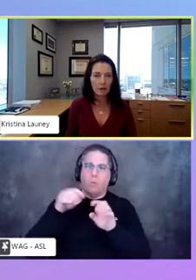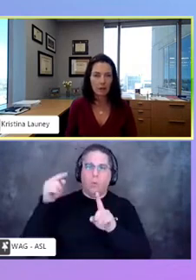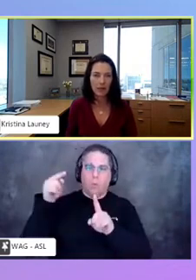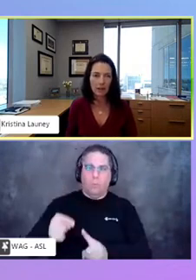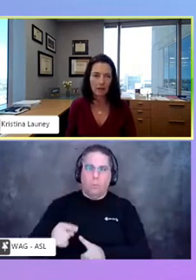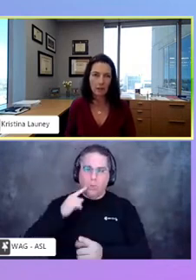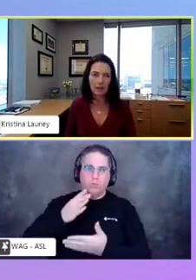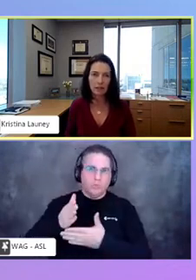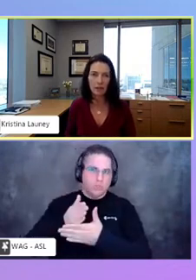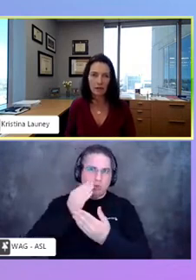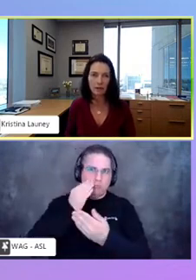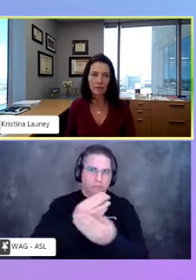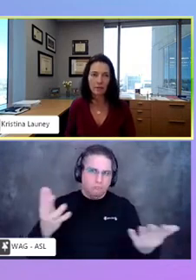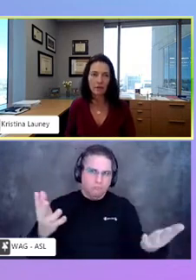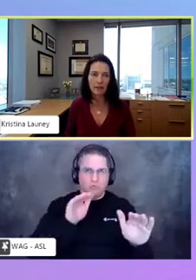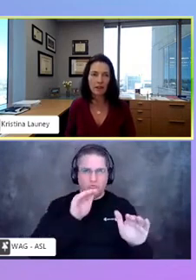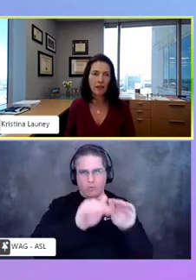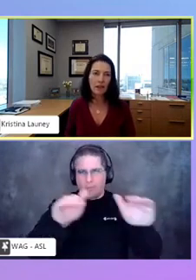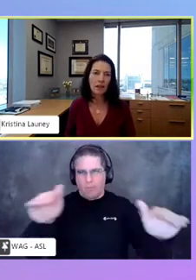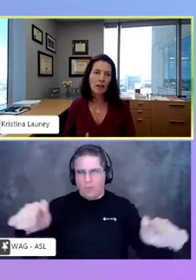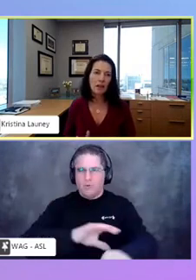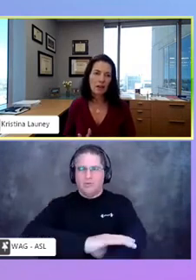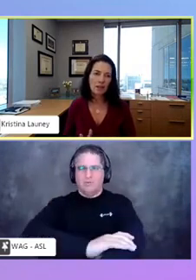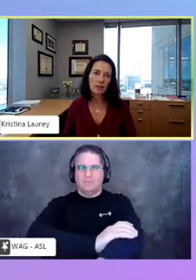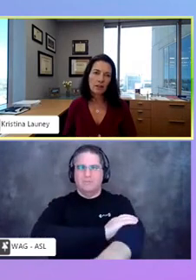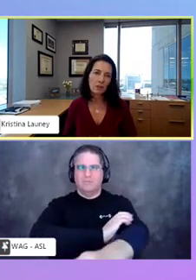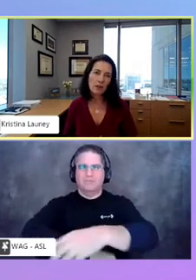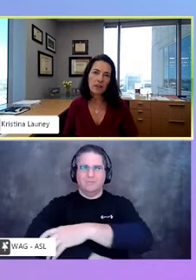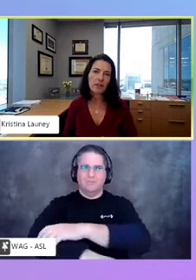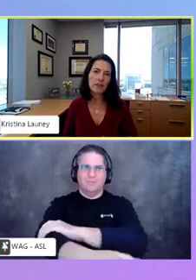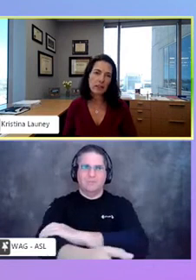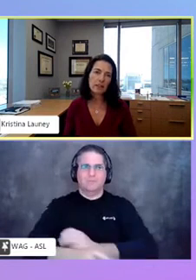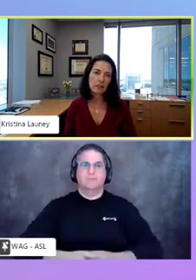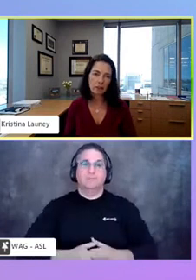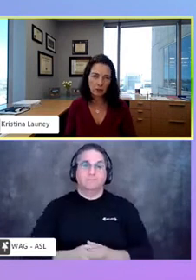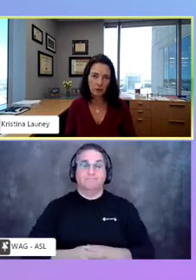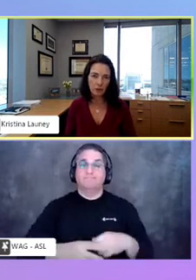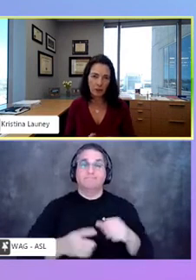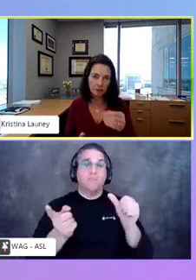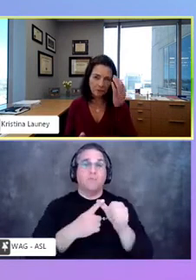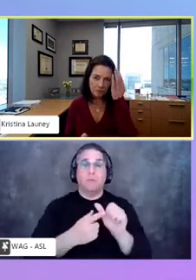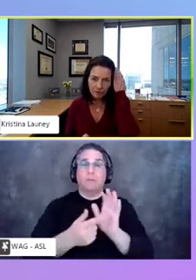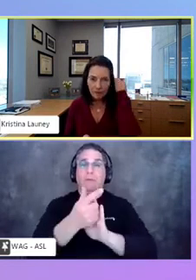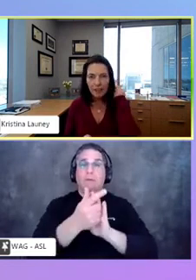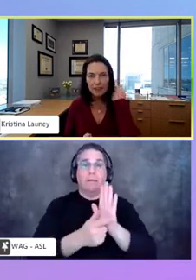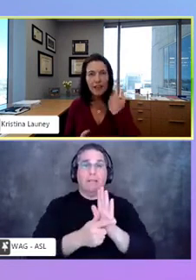know you all know that stuff pretty well come there's up but some takeaways from from some of the cases if you